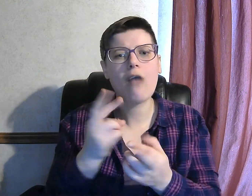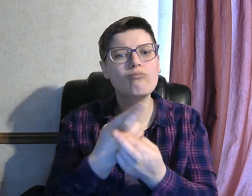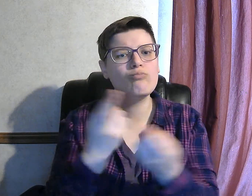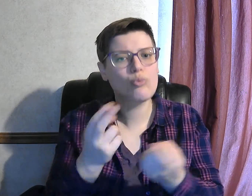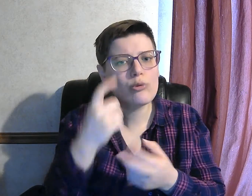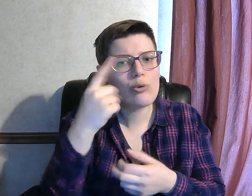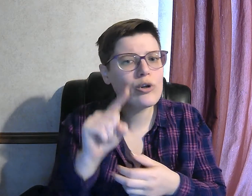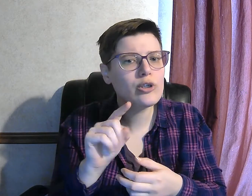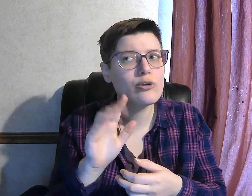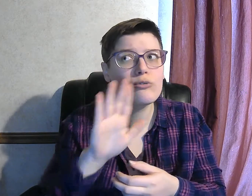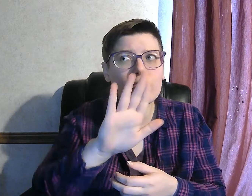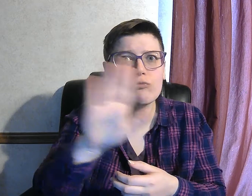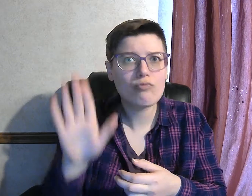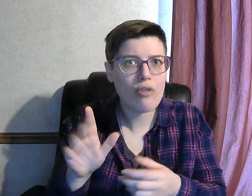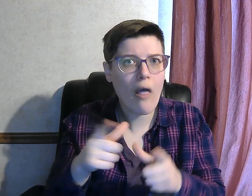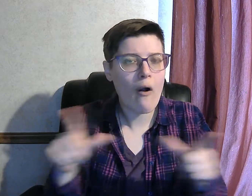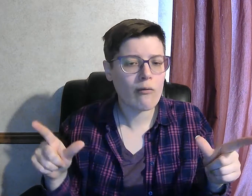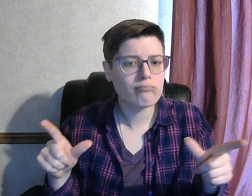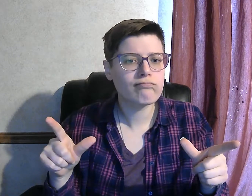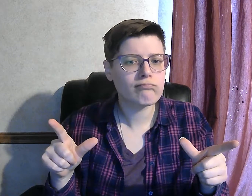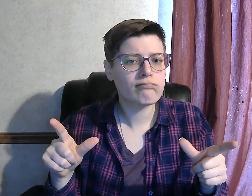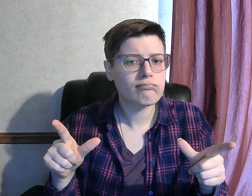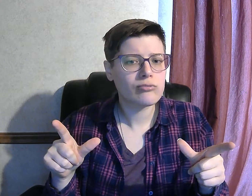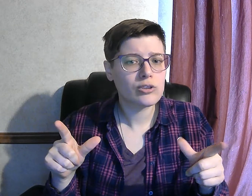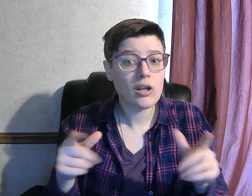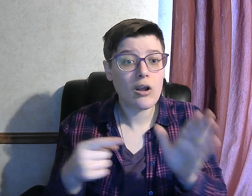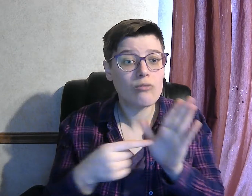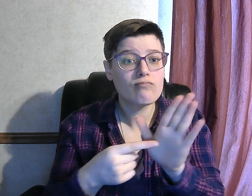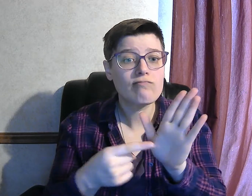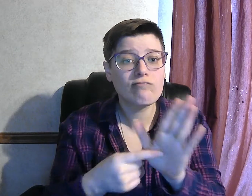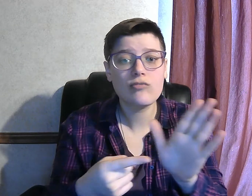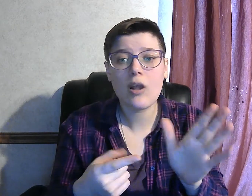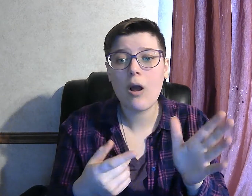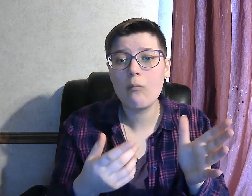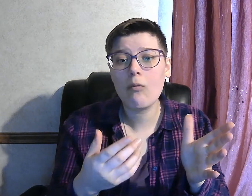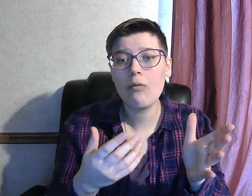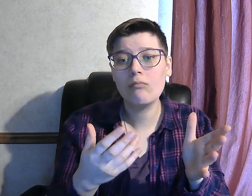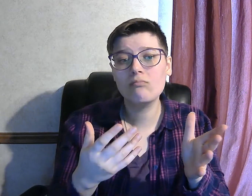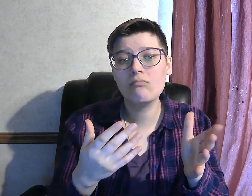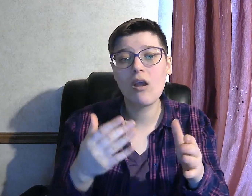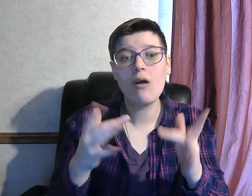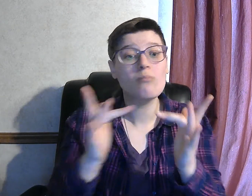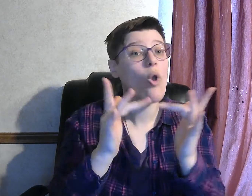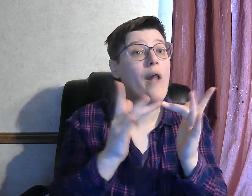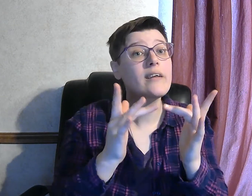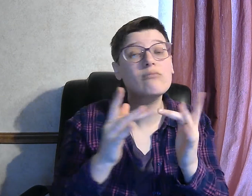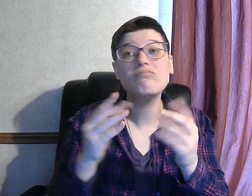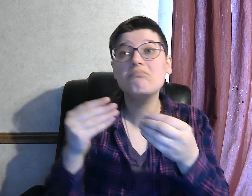students can find resources for their languages? For example, you know,